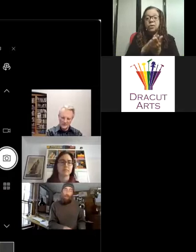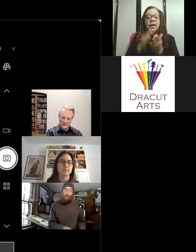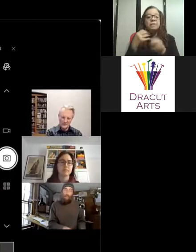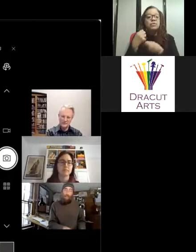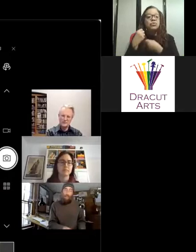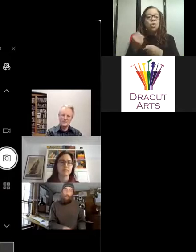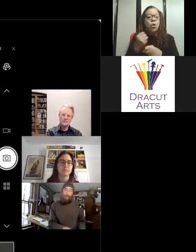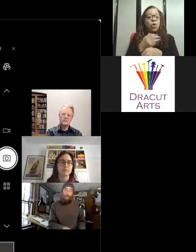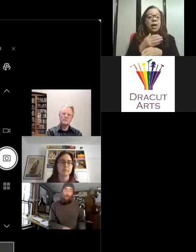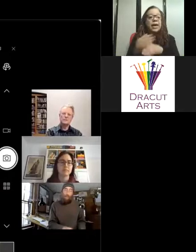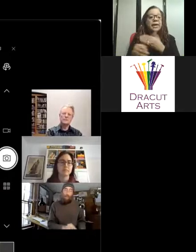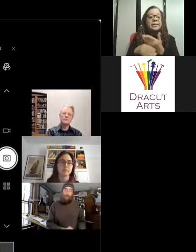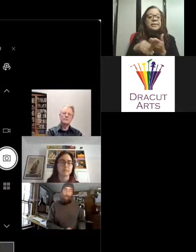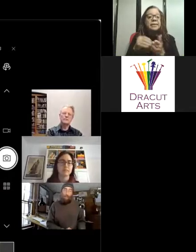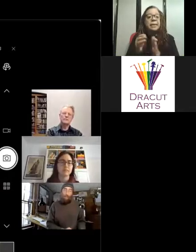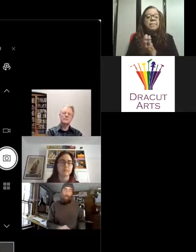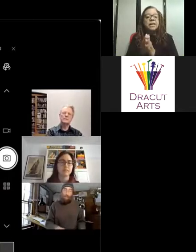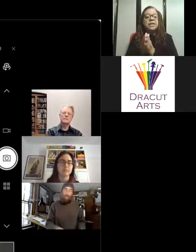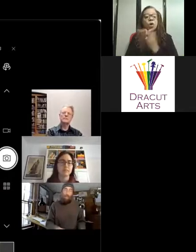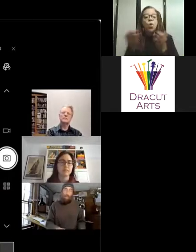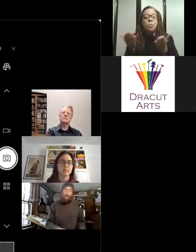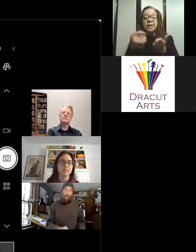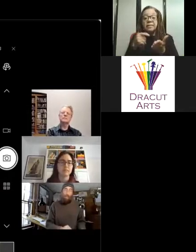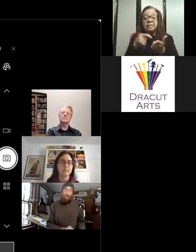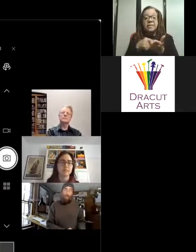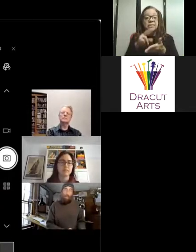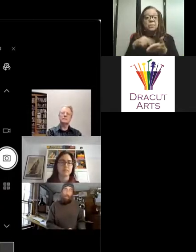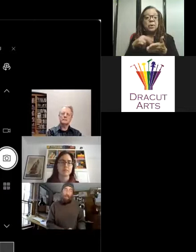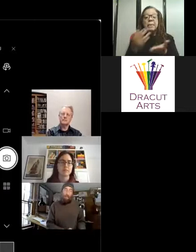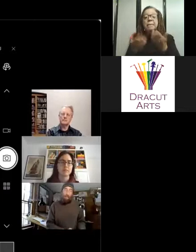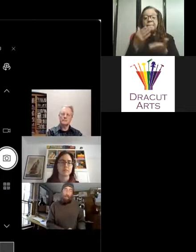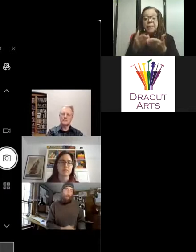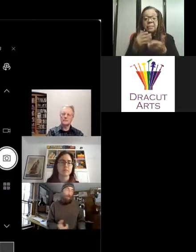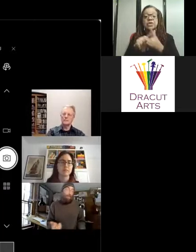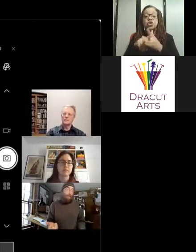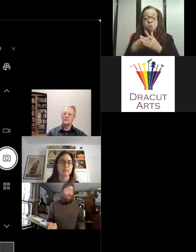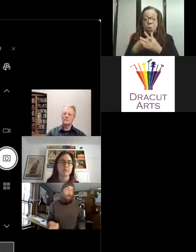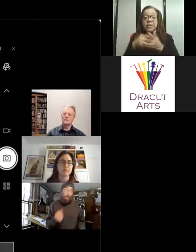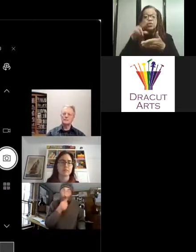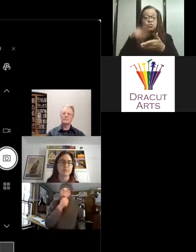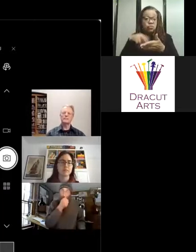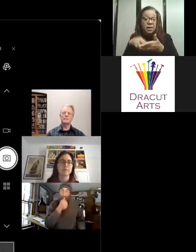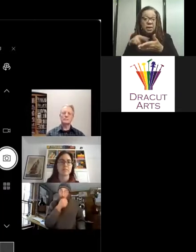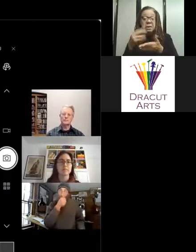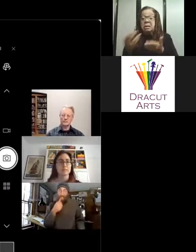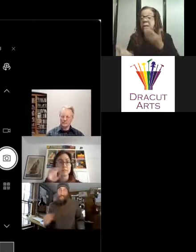But he is opening this book, and maybe sounding it out, maybe starting to read with... maybe he learned from a New England